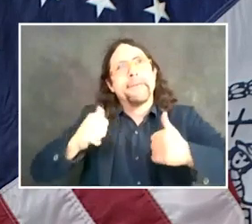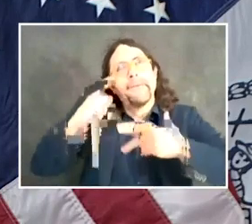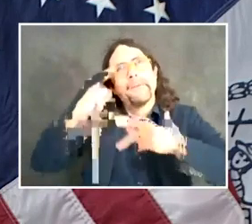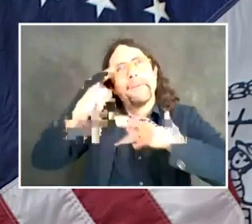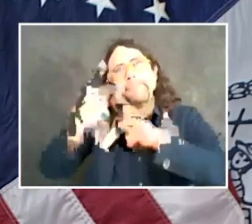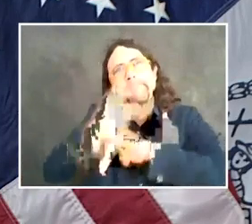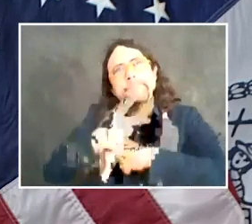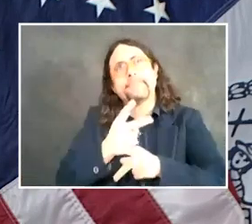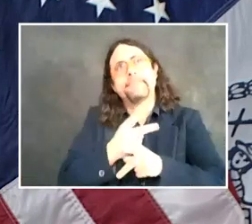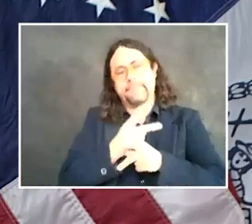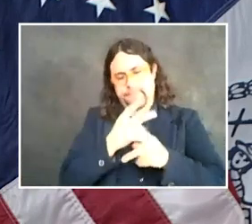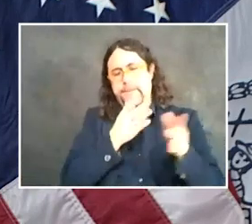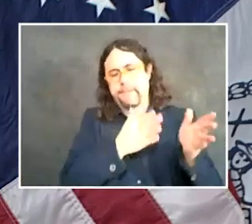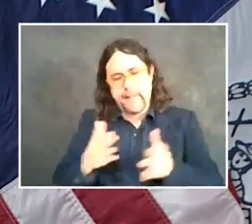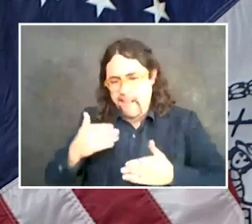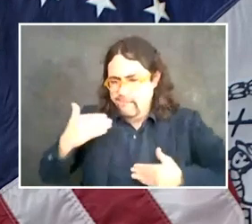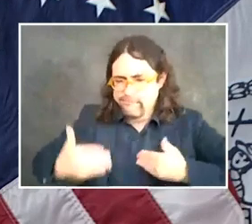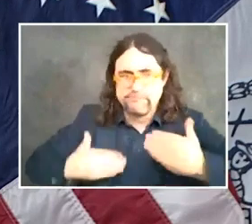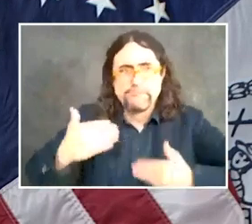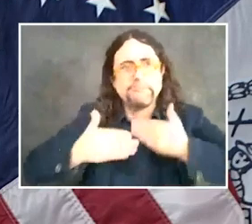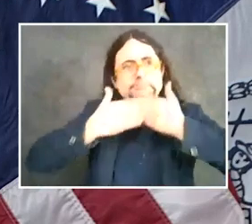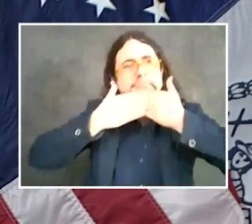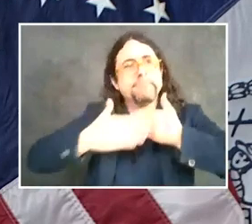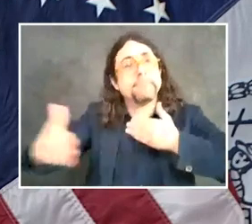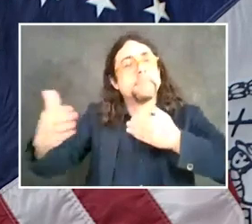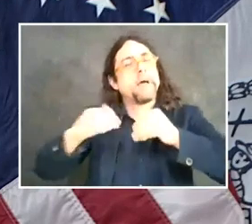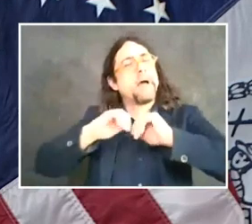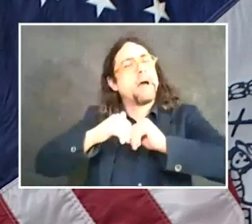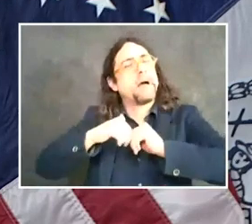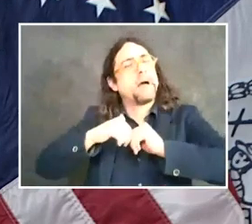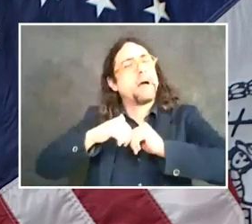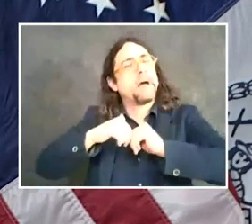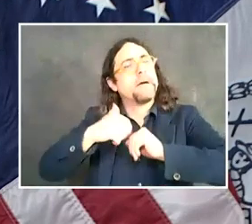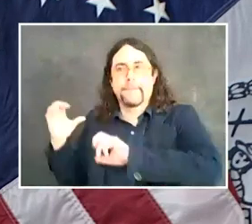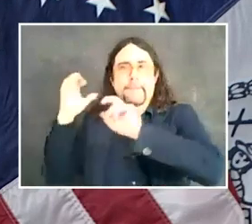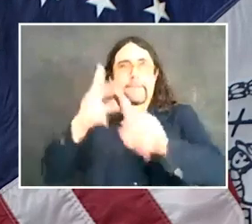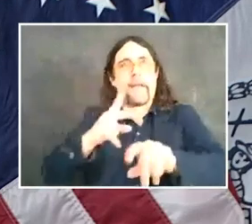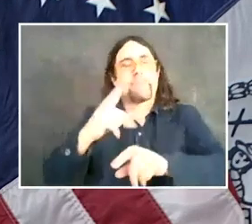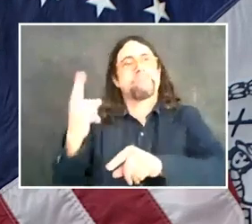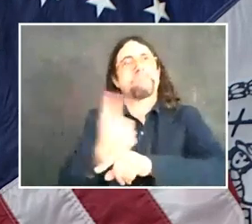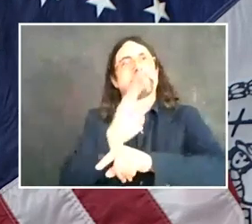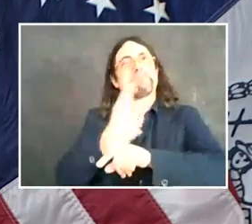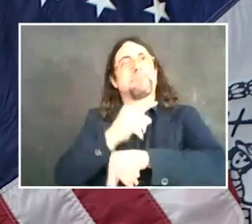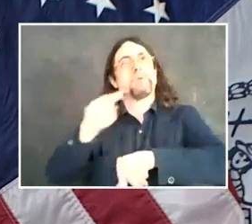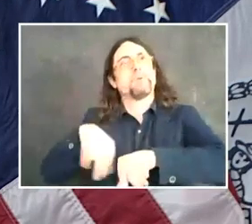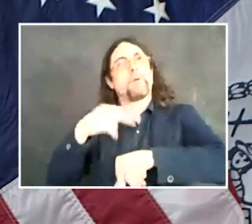THERE WILL BE NO LARGE GATHERINGS OF ANY KIND,